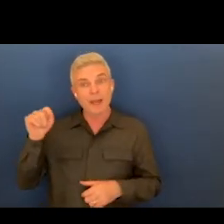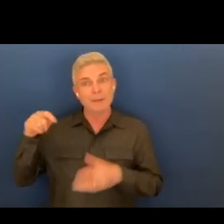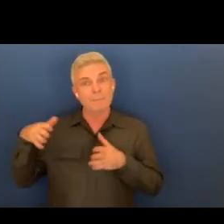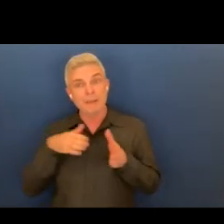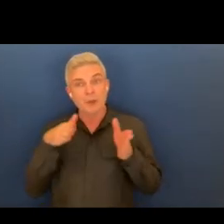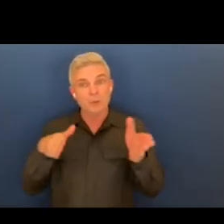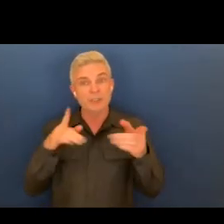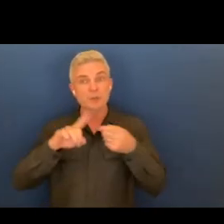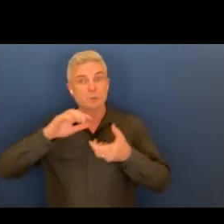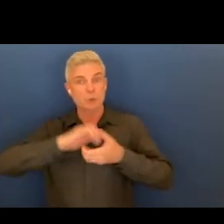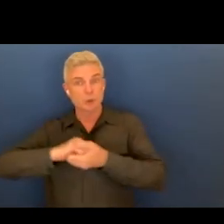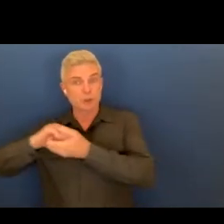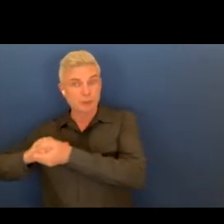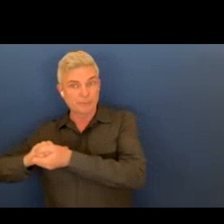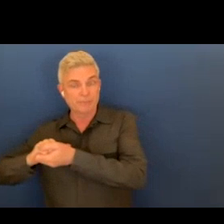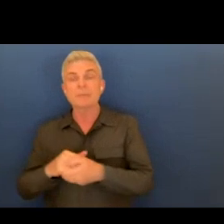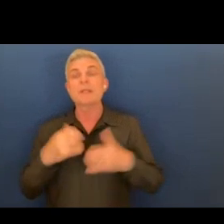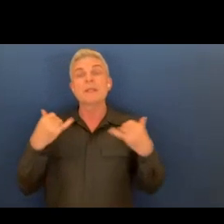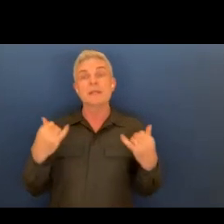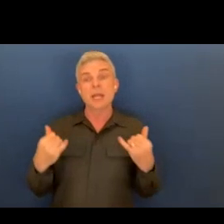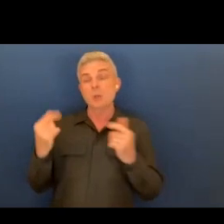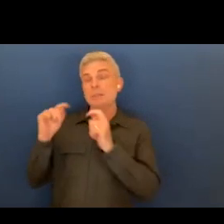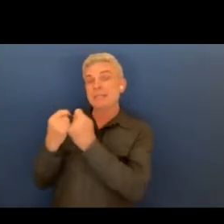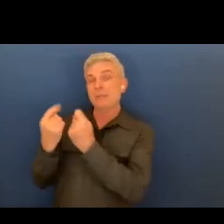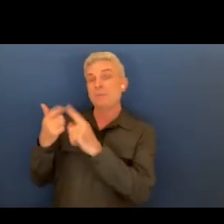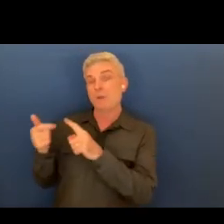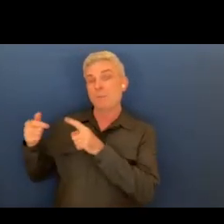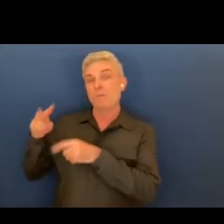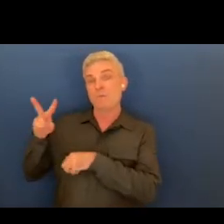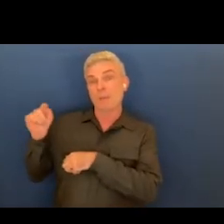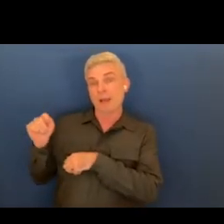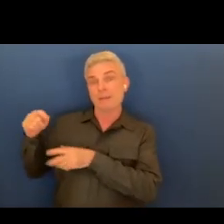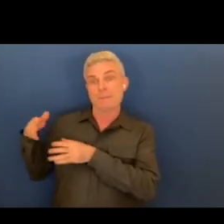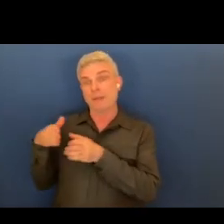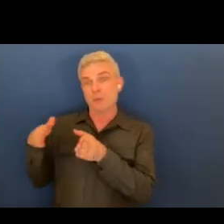Now, we are joined by the team from Vermont Pathways to Partnerships— Kim Guidry,